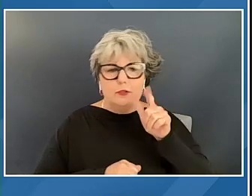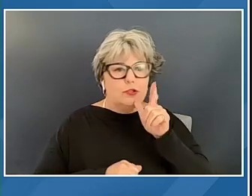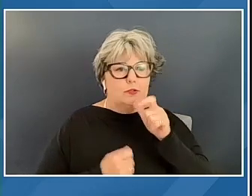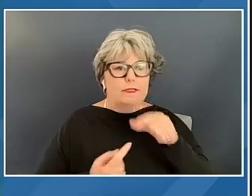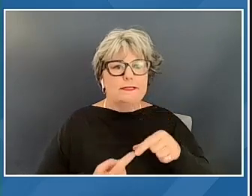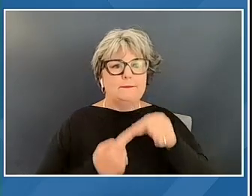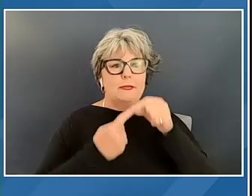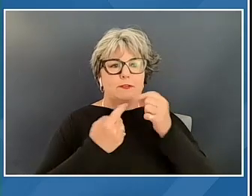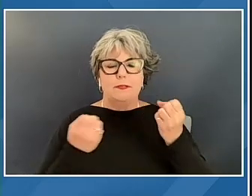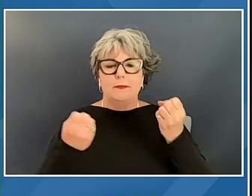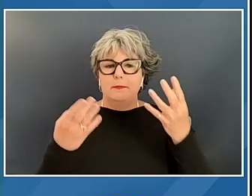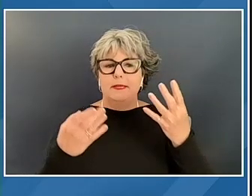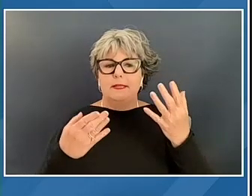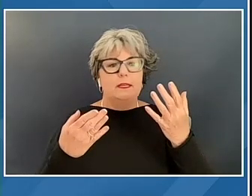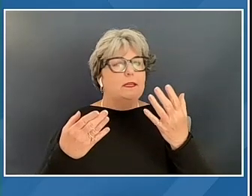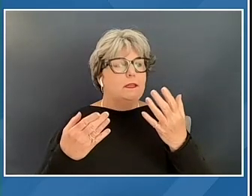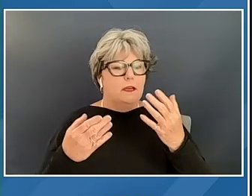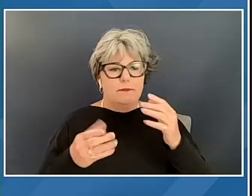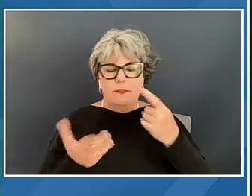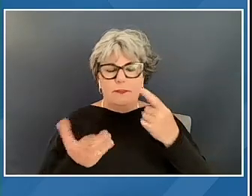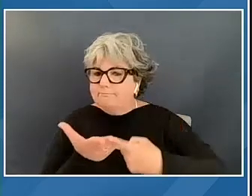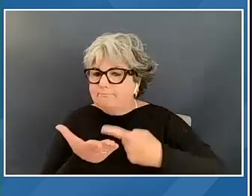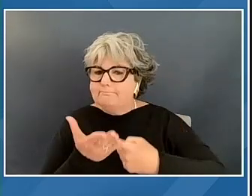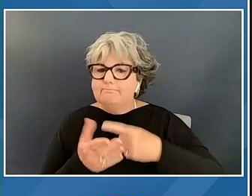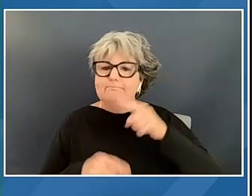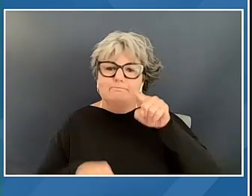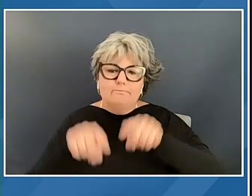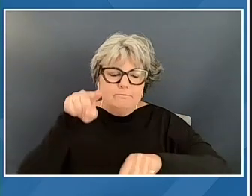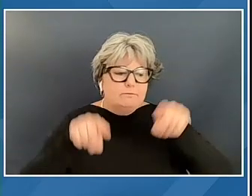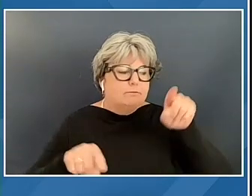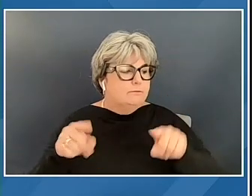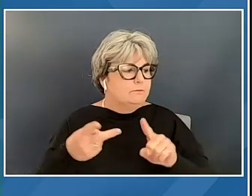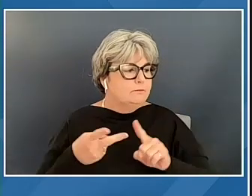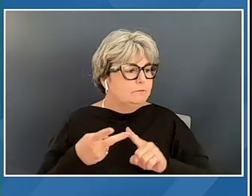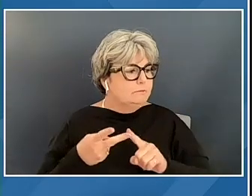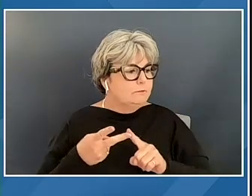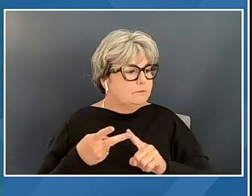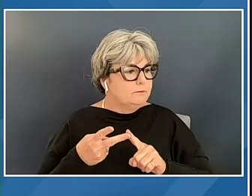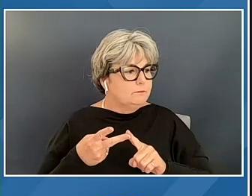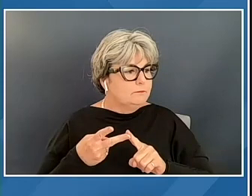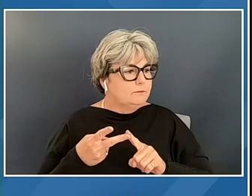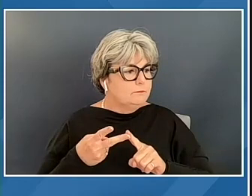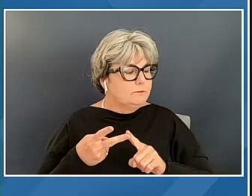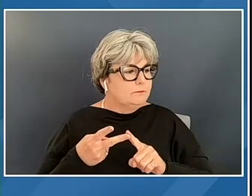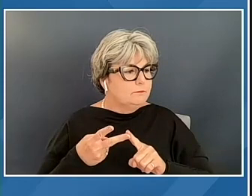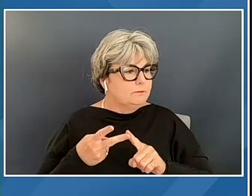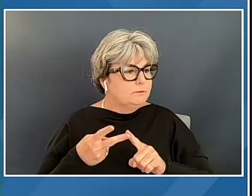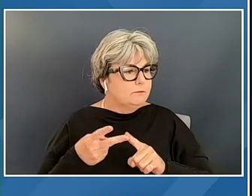consistencies that we've discussed today, individuals who have ballooning debt, who